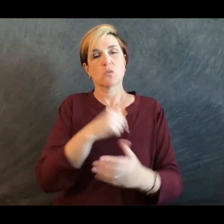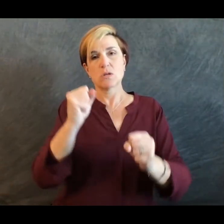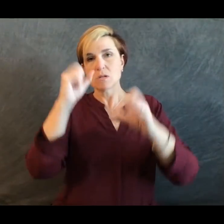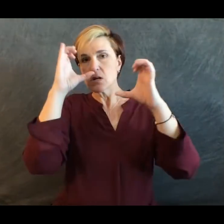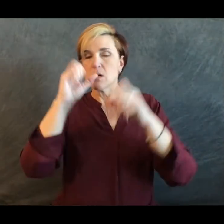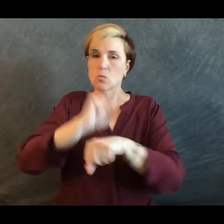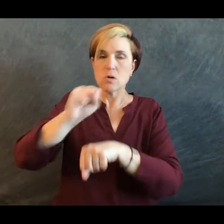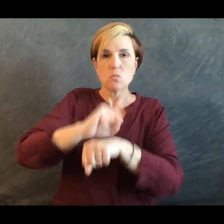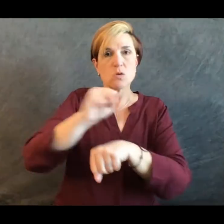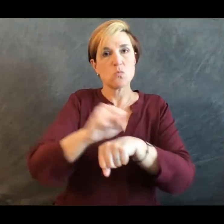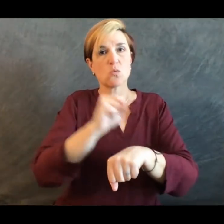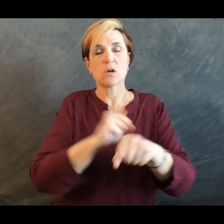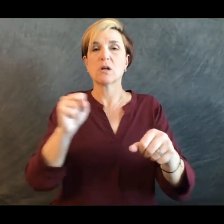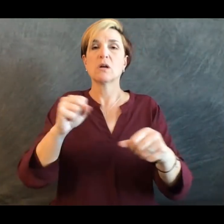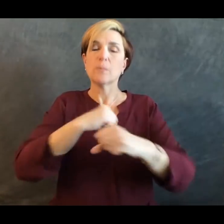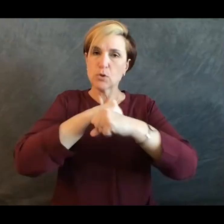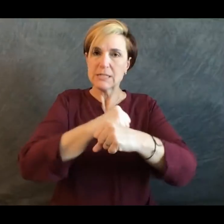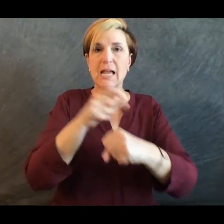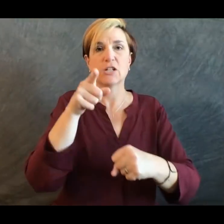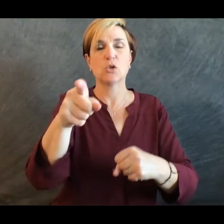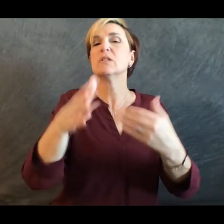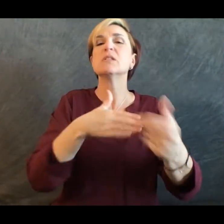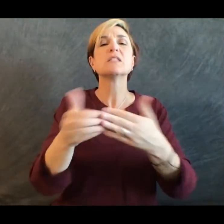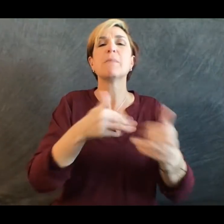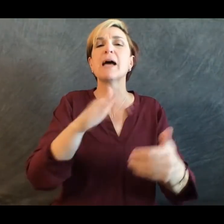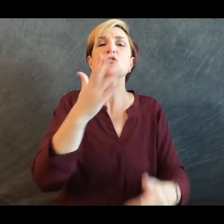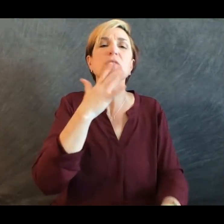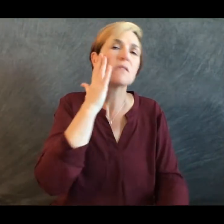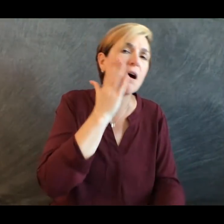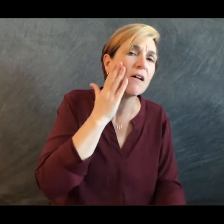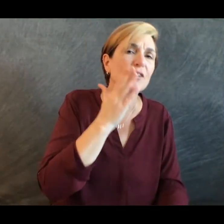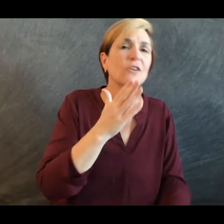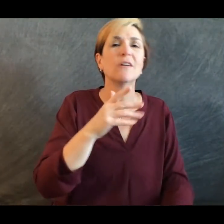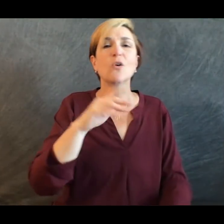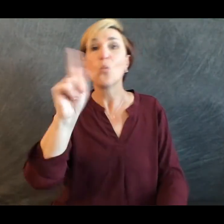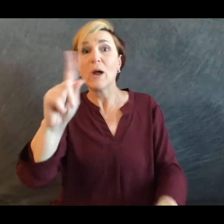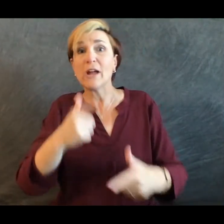your color your creed or your geography I need you to know you are not helpless